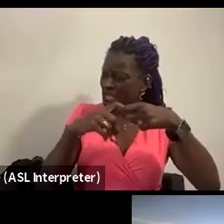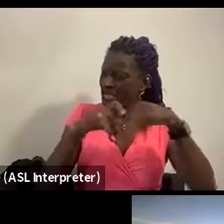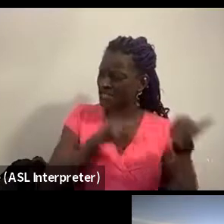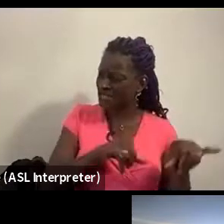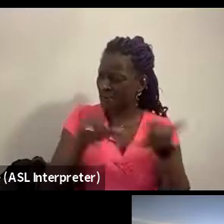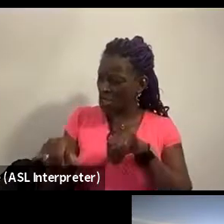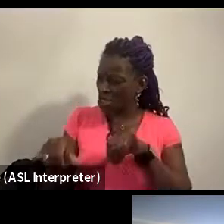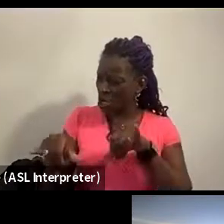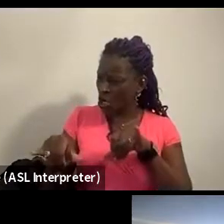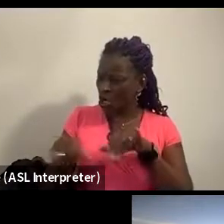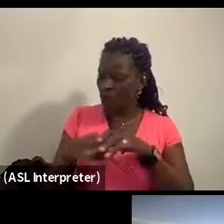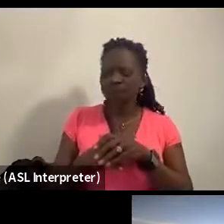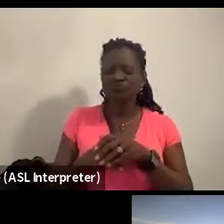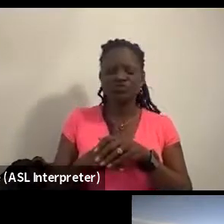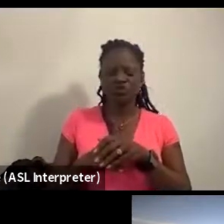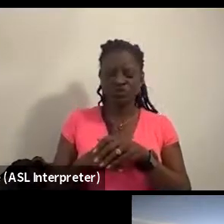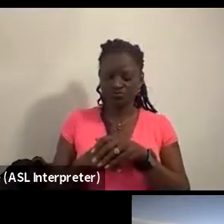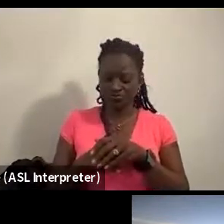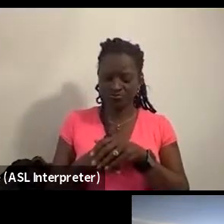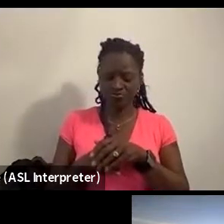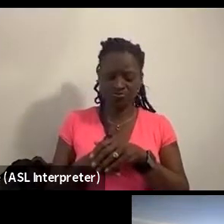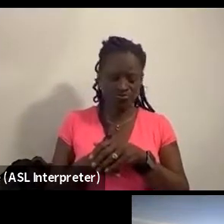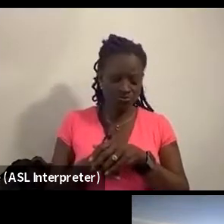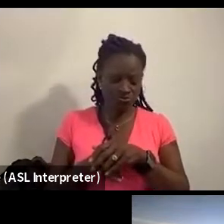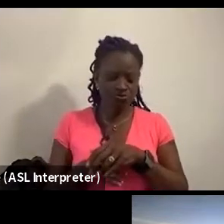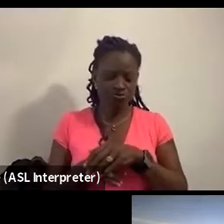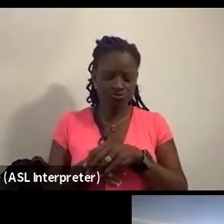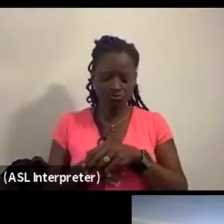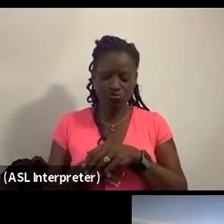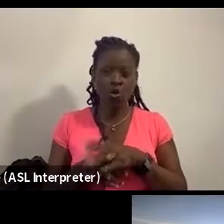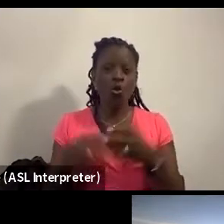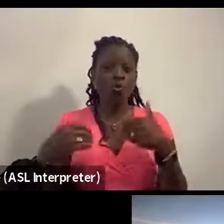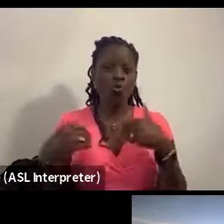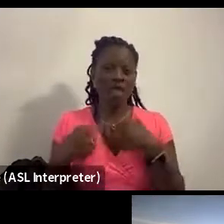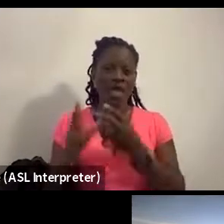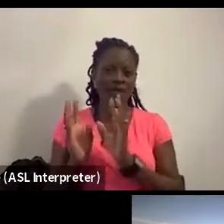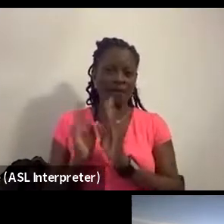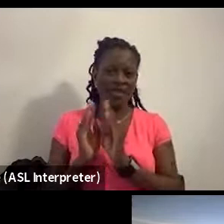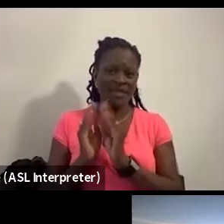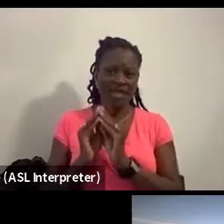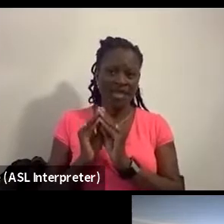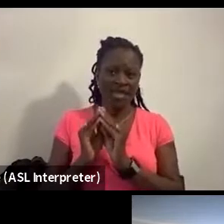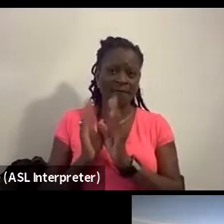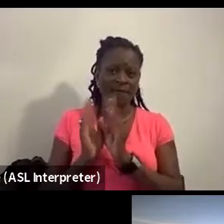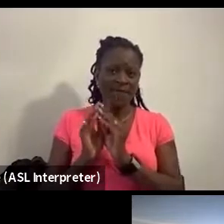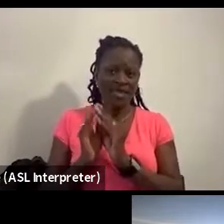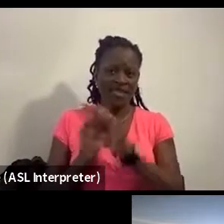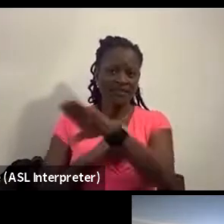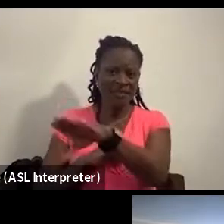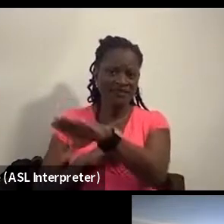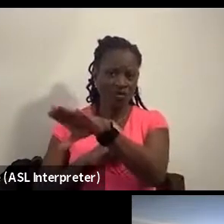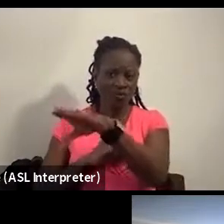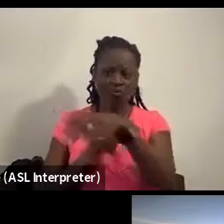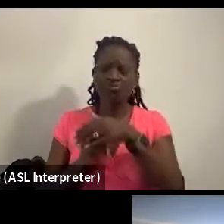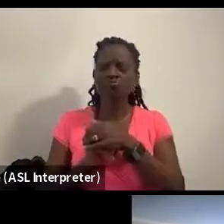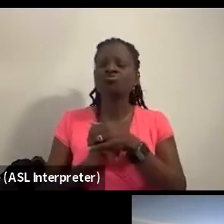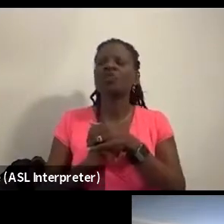So there actually had been a Skype meeting this afternoon. And at this point, they're planning to